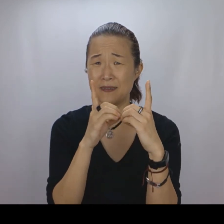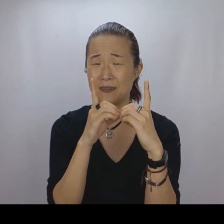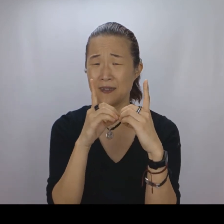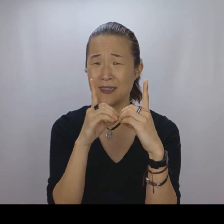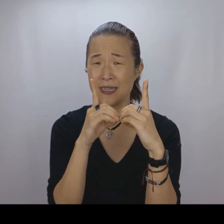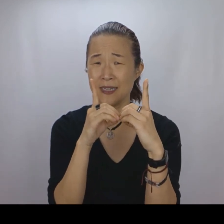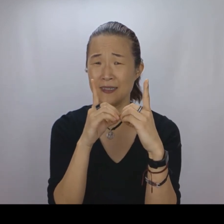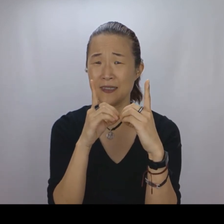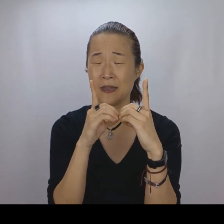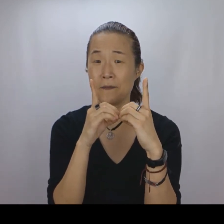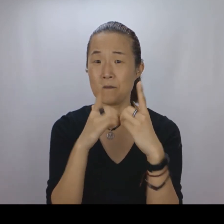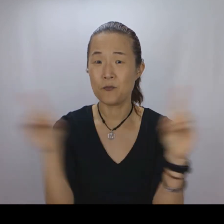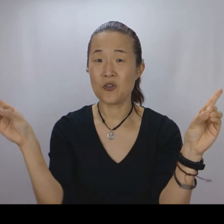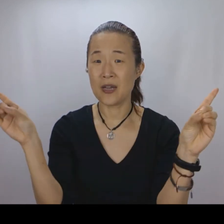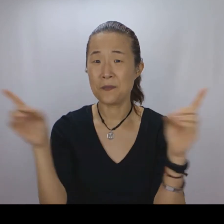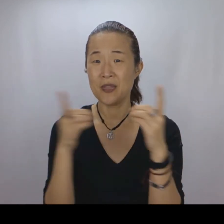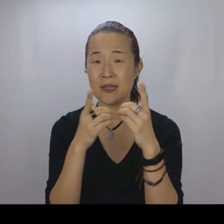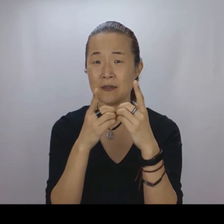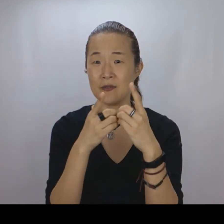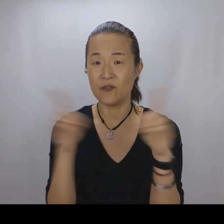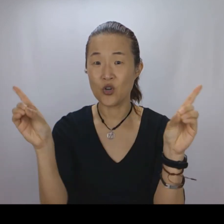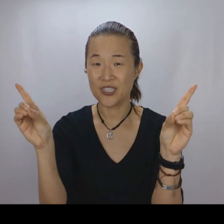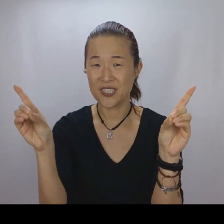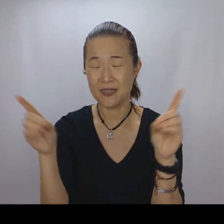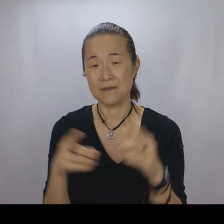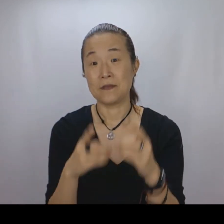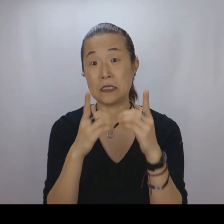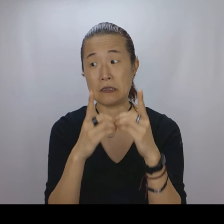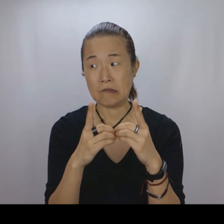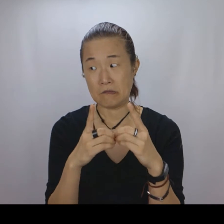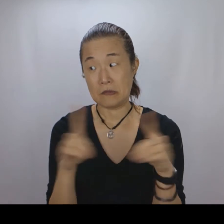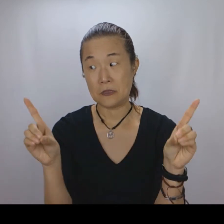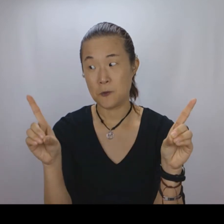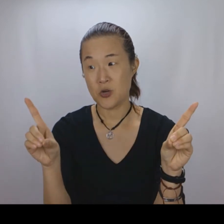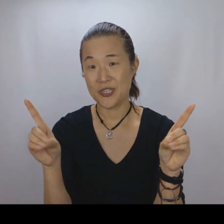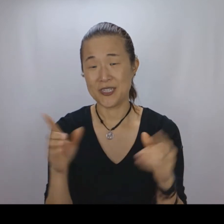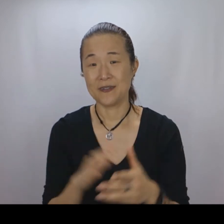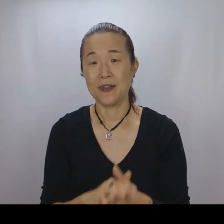but they're not dating so they broke up, they divorced. Divorced.